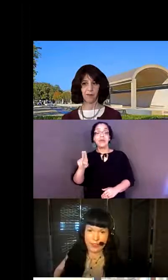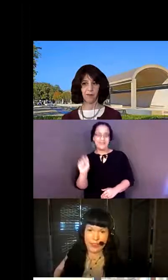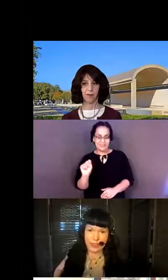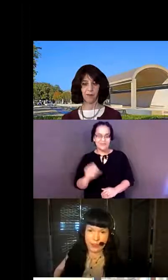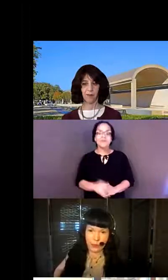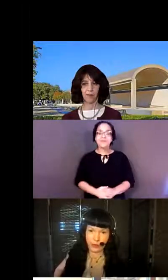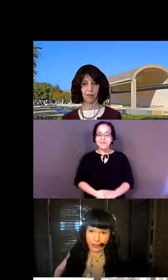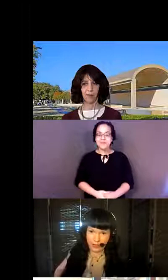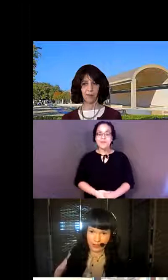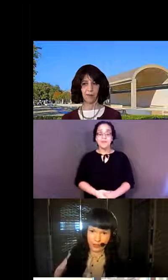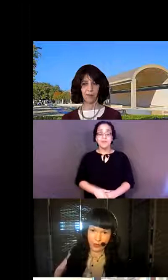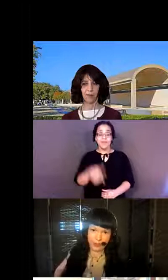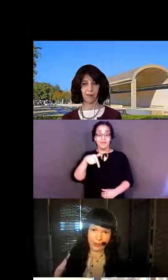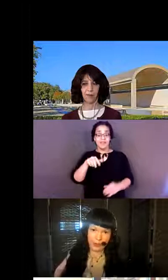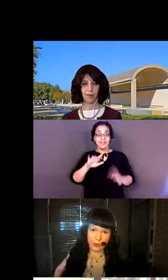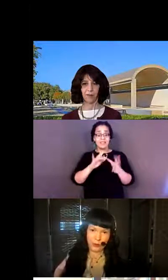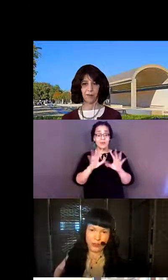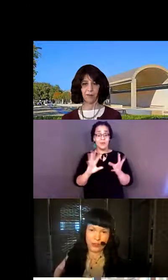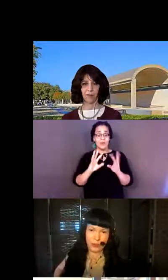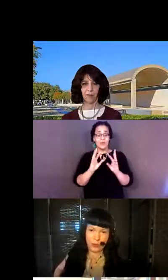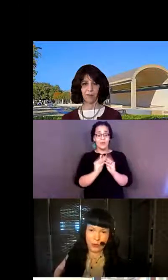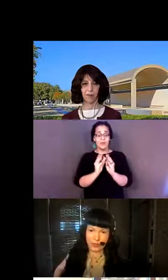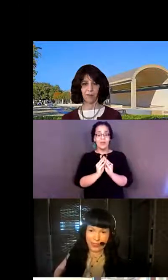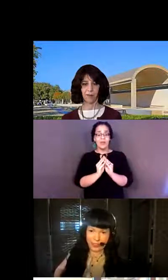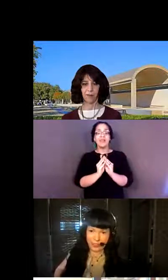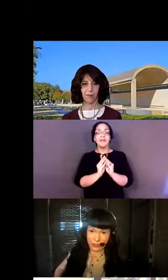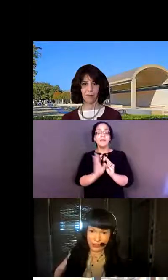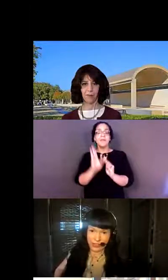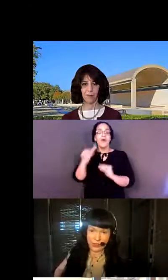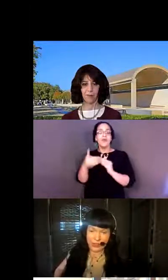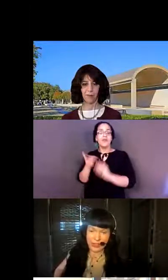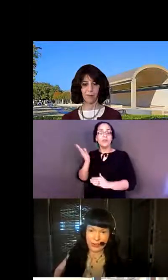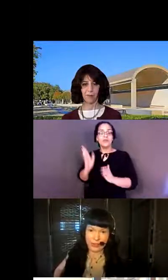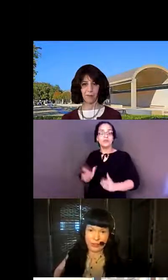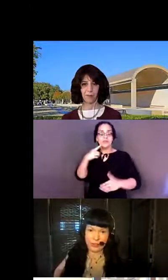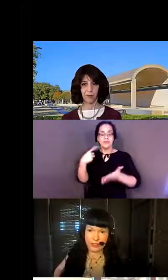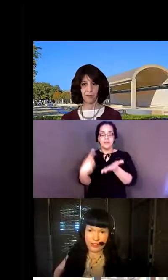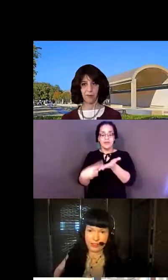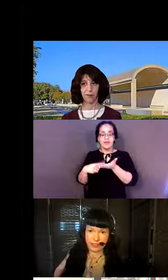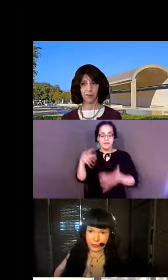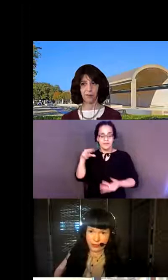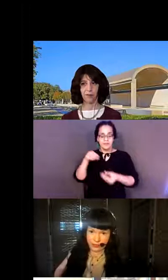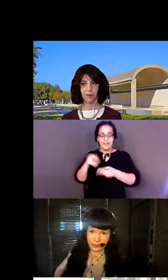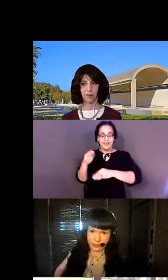In this webinar our presenters will go